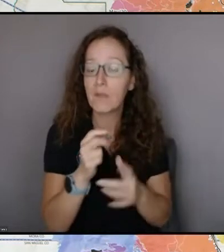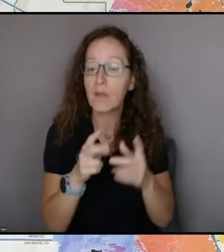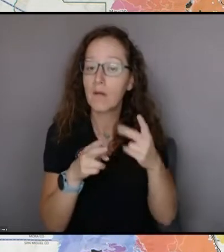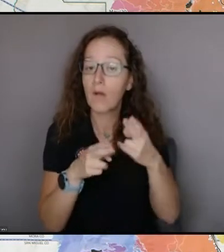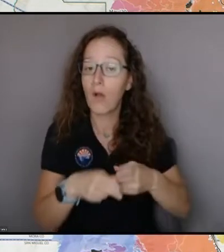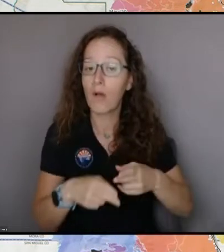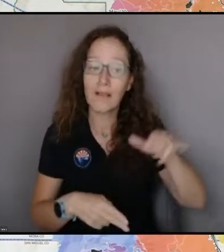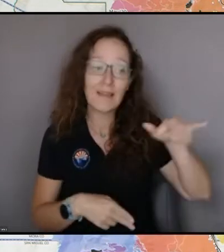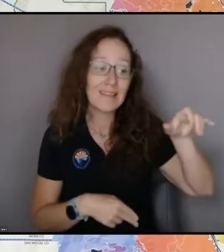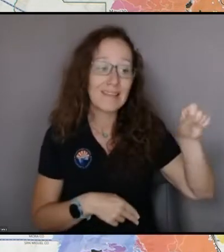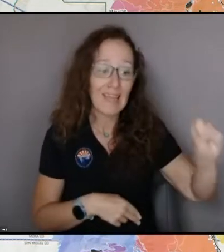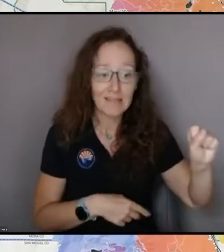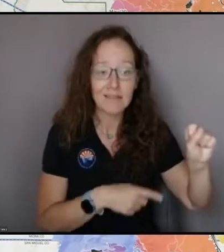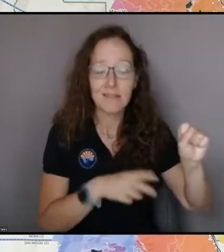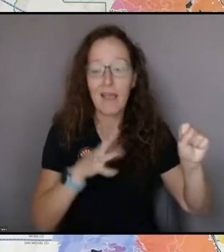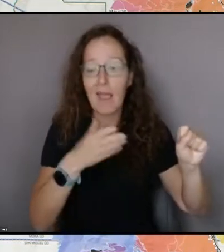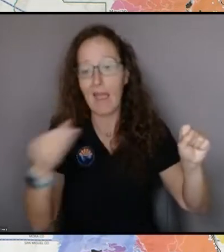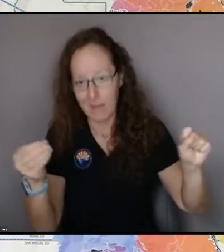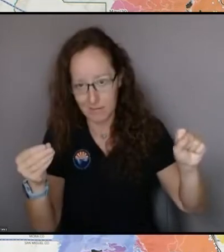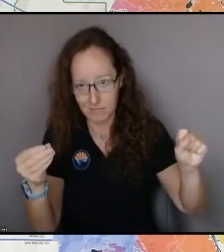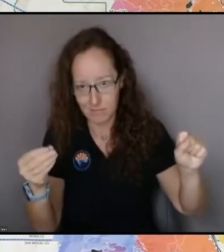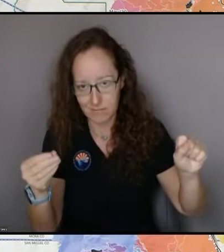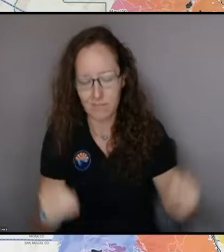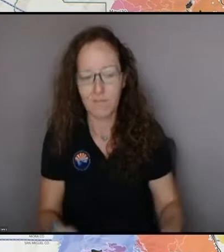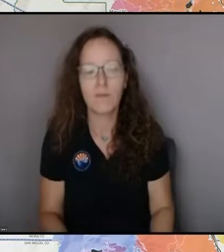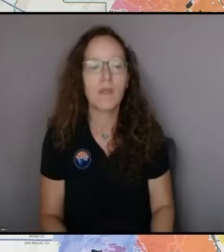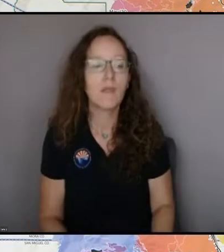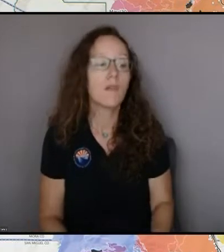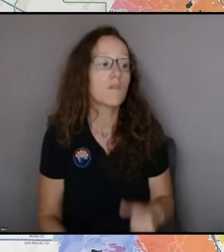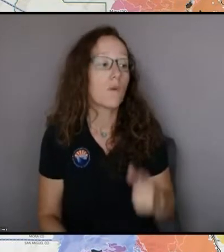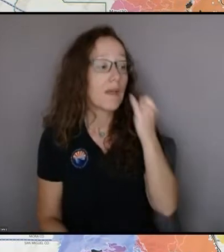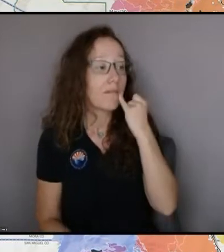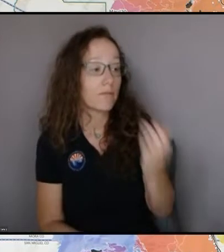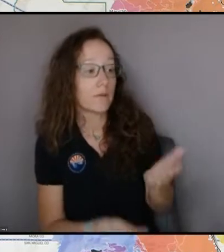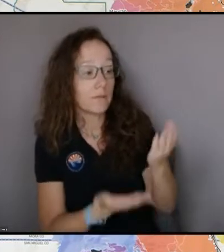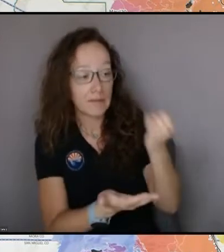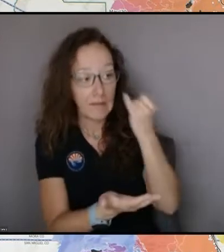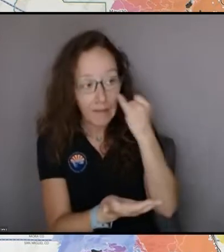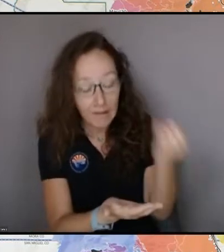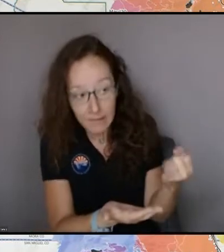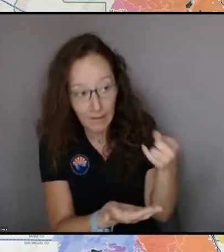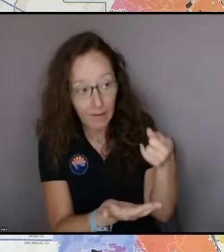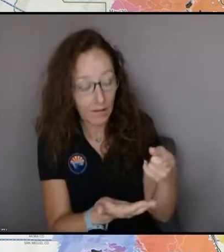idea and you say, 'No, I think we should do this.' You just try to on each other's idea. And you'd be surprised if you go